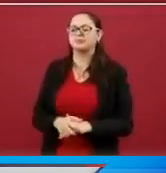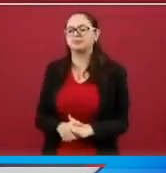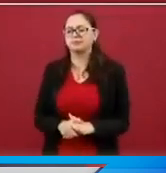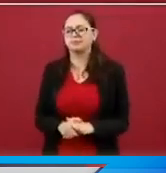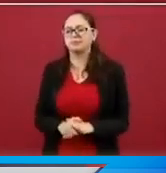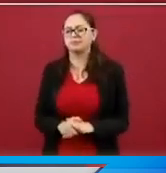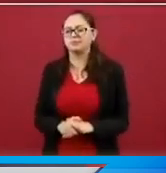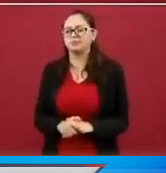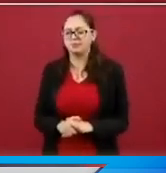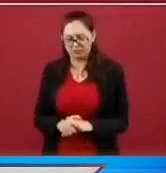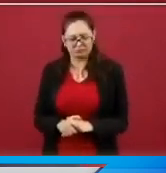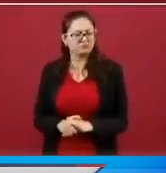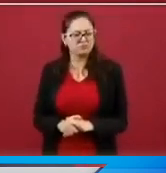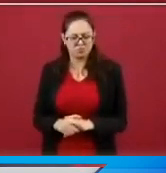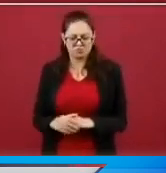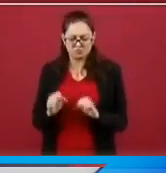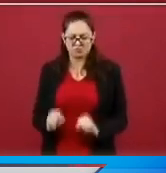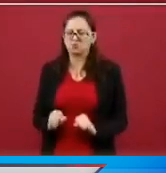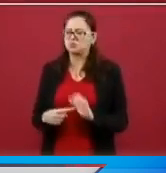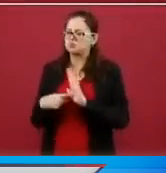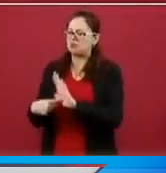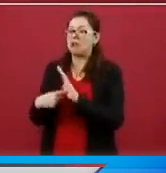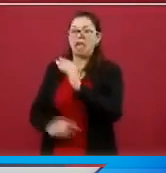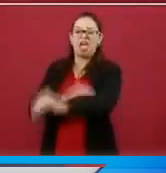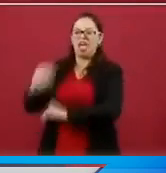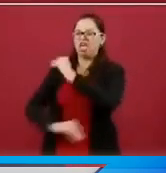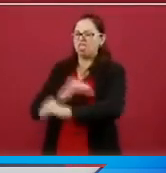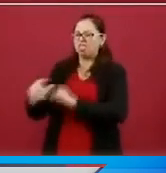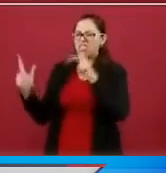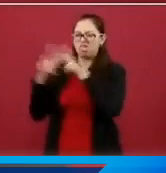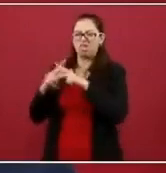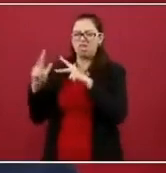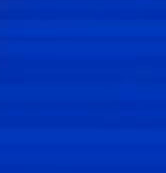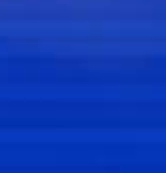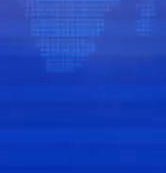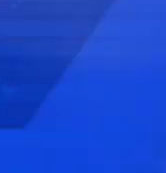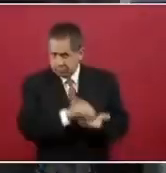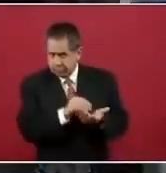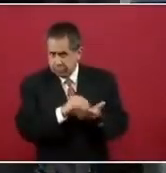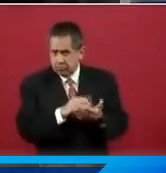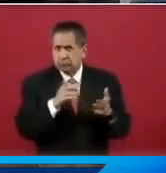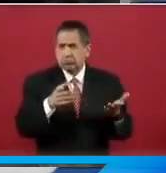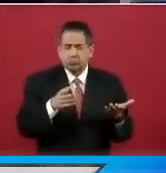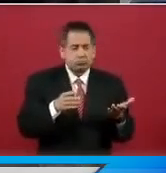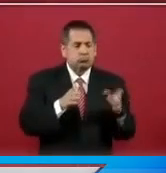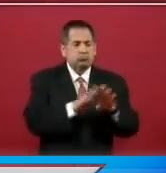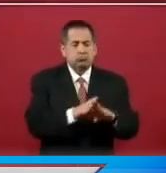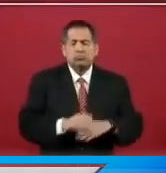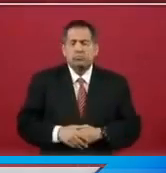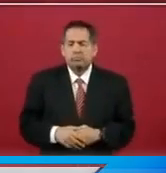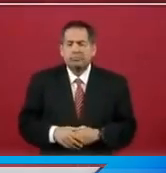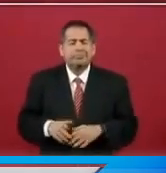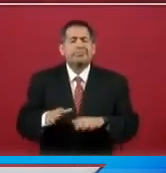Work is being done to stop the fall in oil production and resume its growth 8: Resources for Organizations